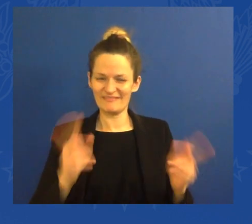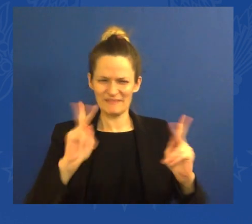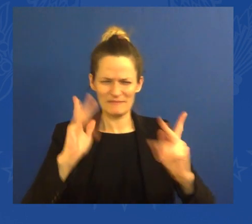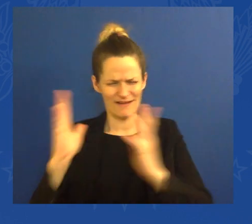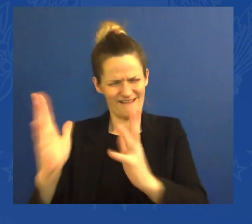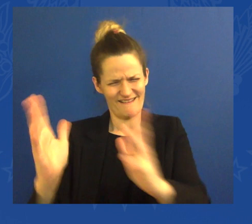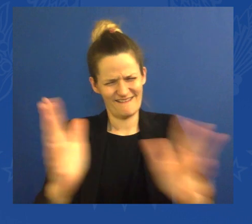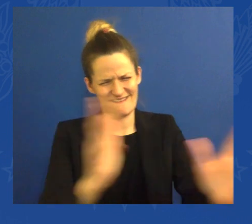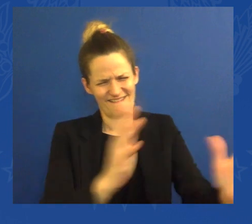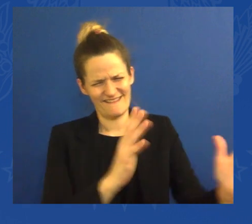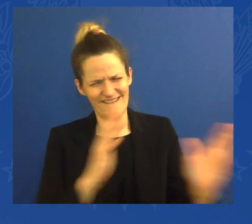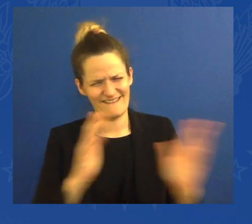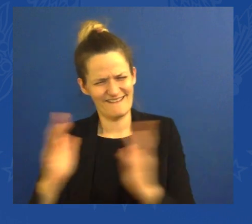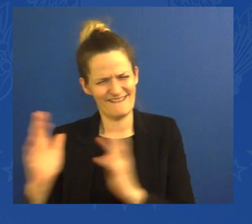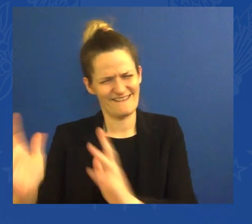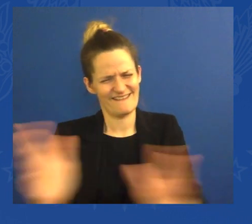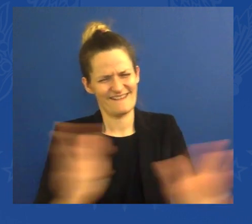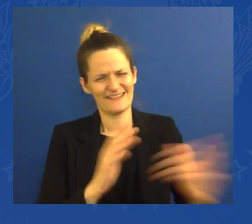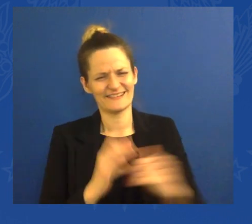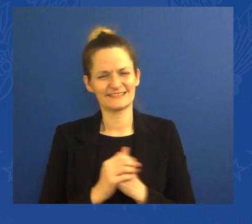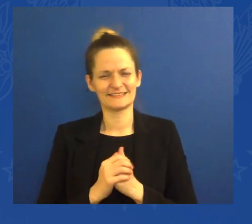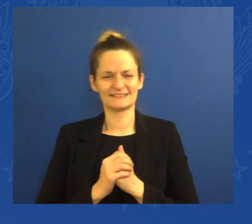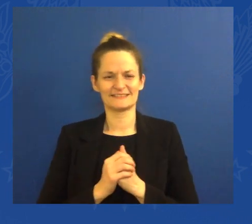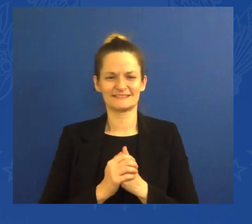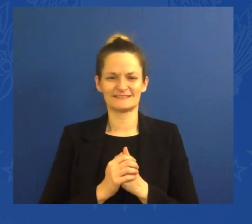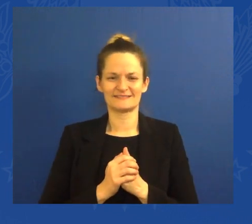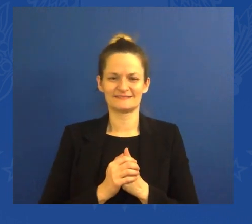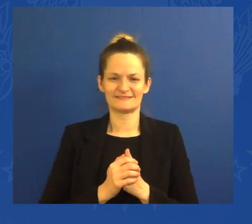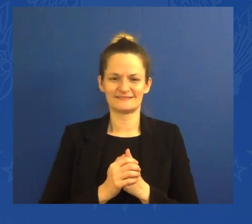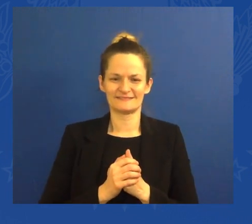I am so proud to be here with all of you today.